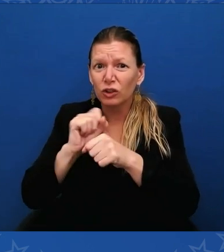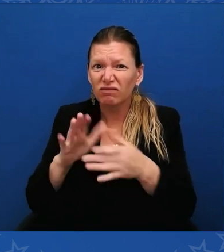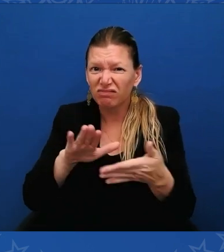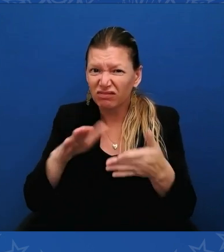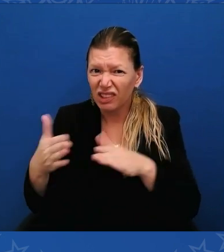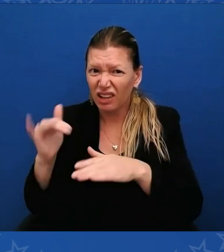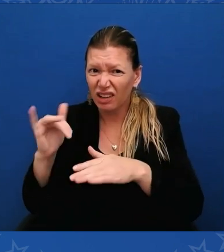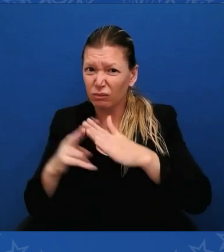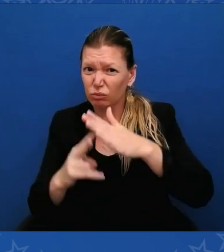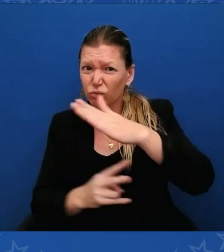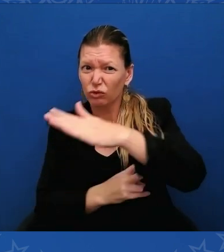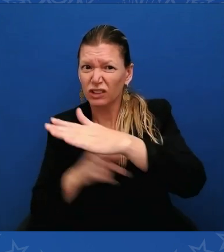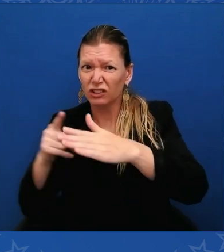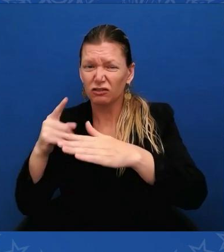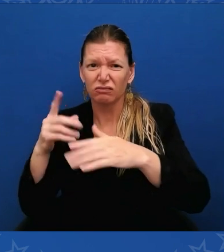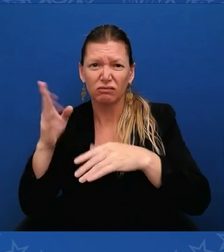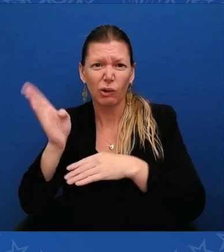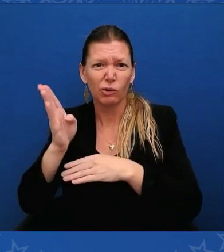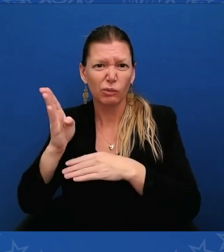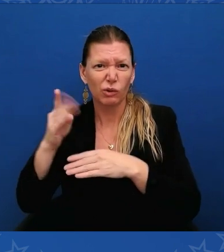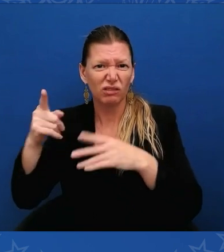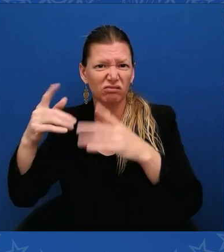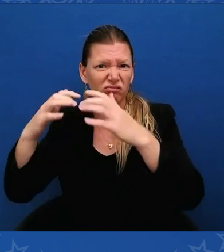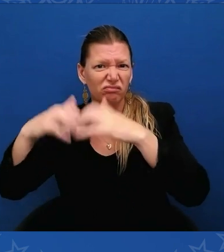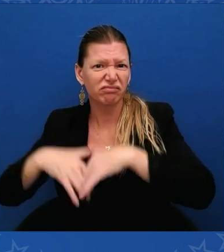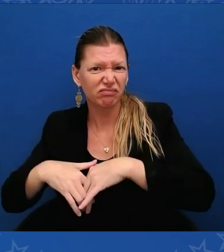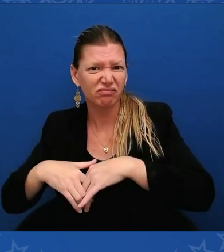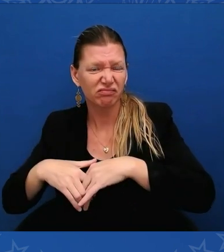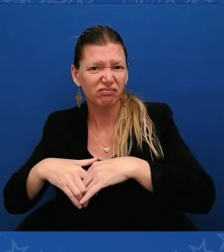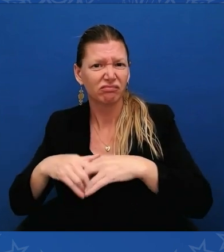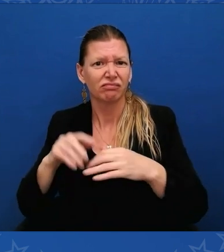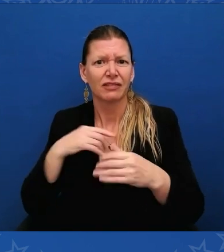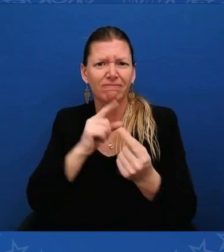They were literally building a bridge to the American dream.